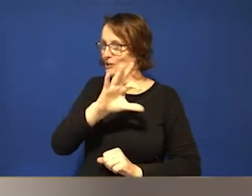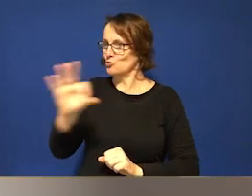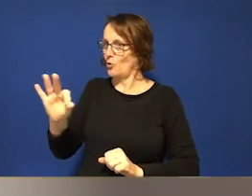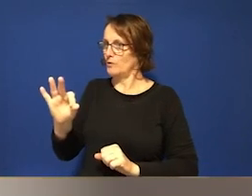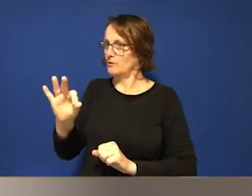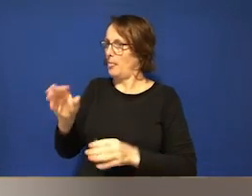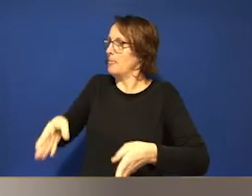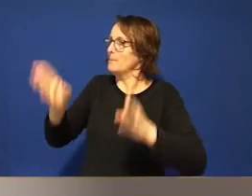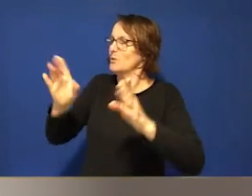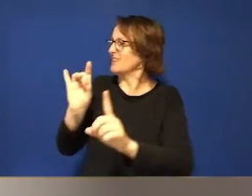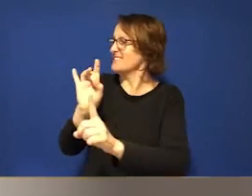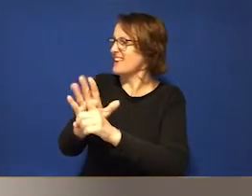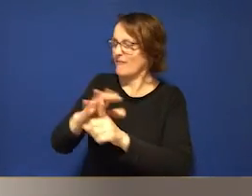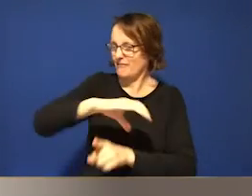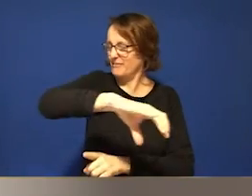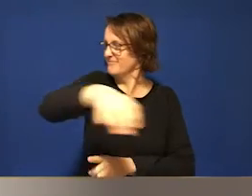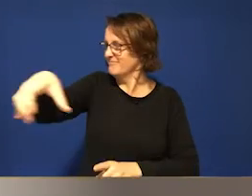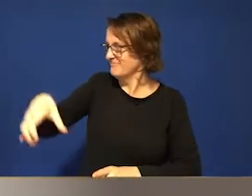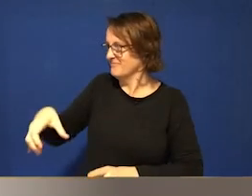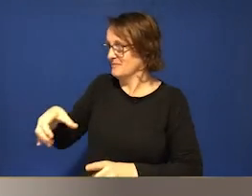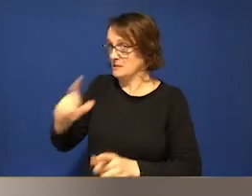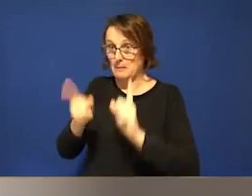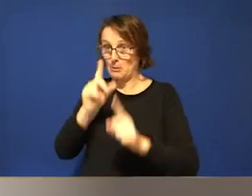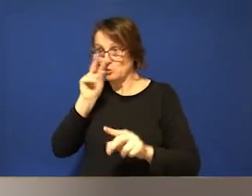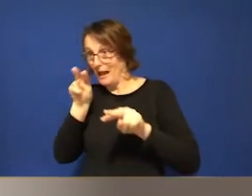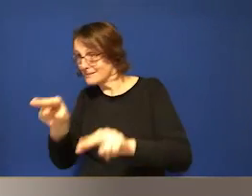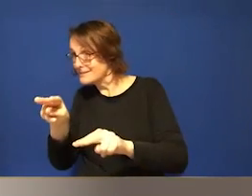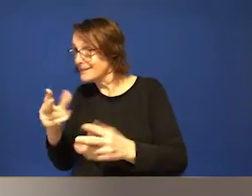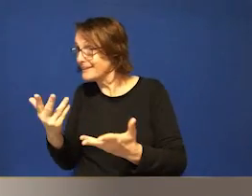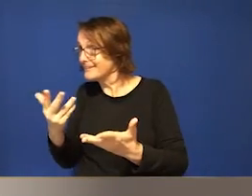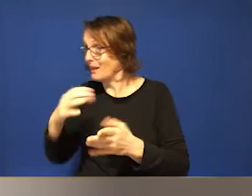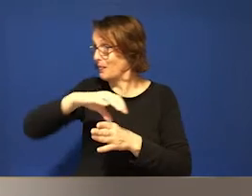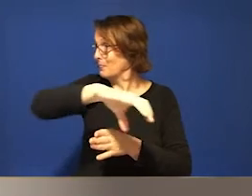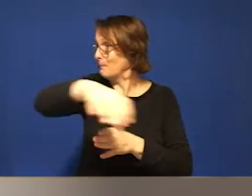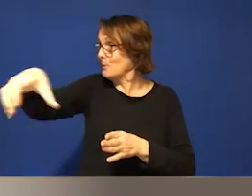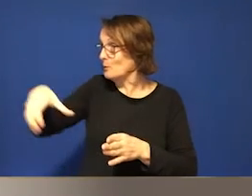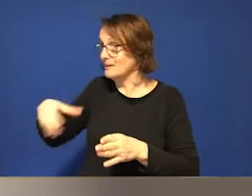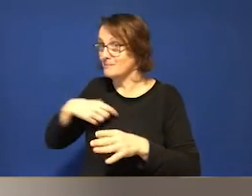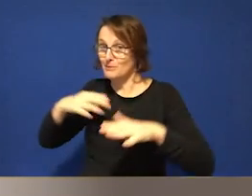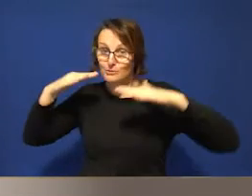like in parts of the building is almost not seen, it's kind of gets sort of merged into the landform.